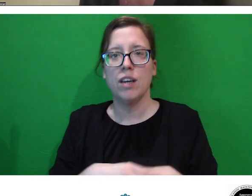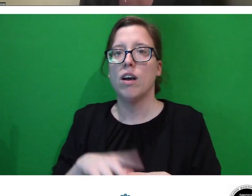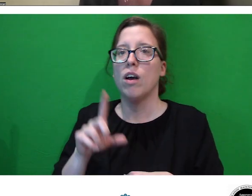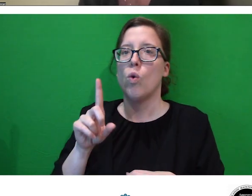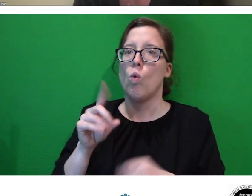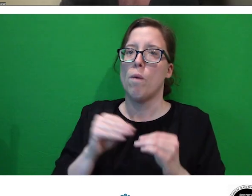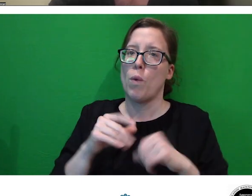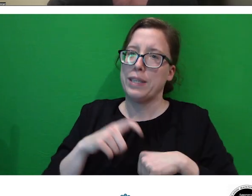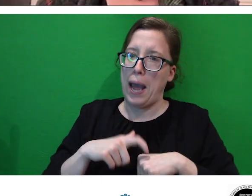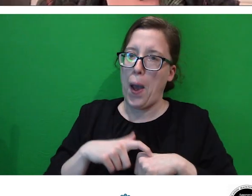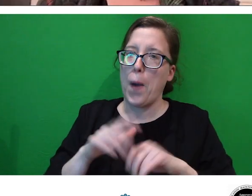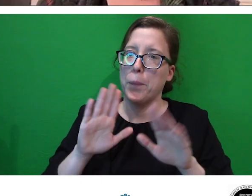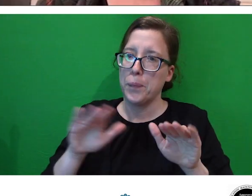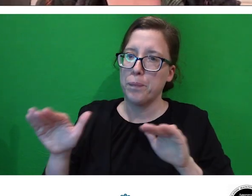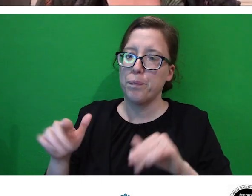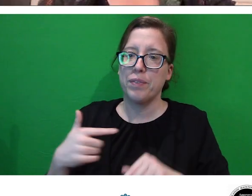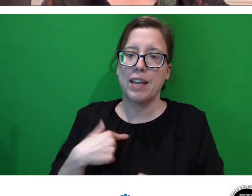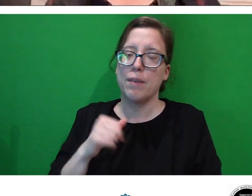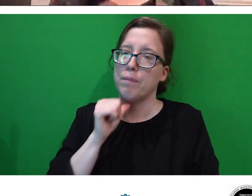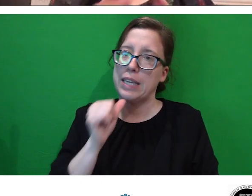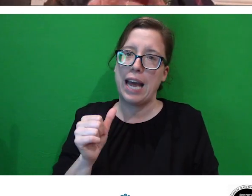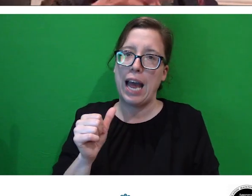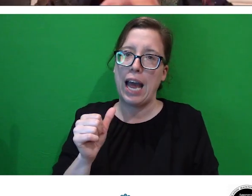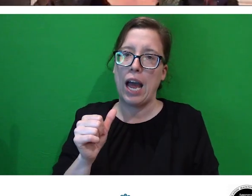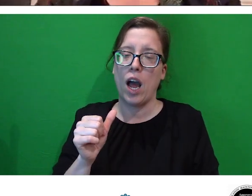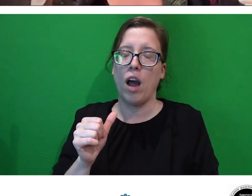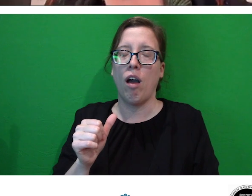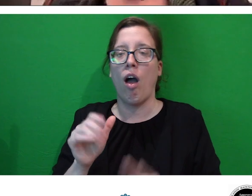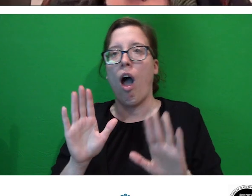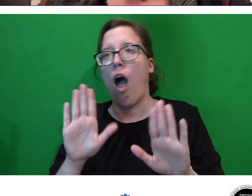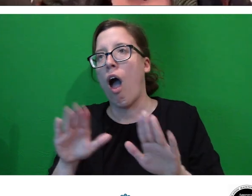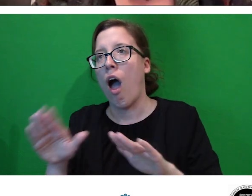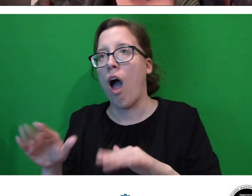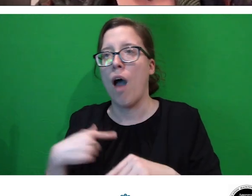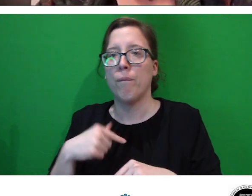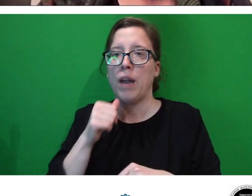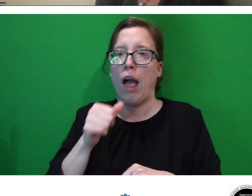Susan: Good. So may I have the floor for one - 30 more seconds?